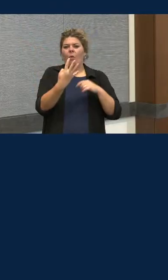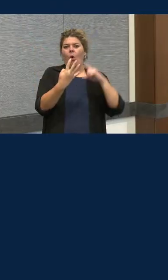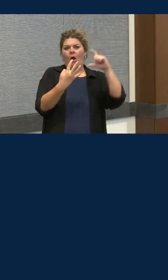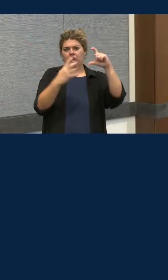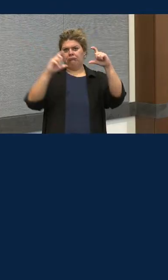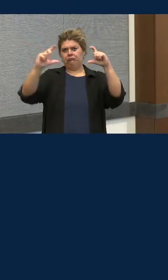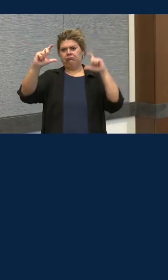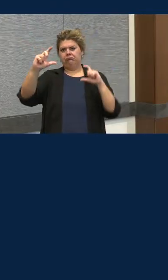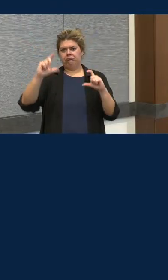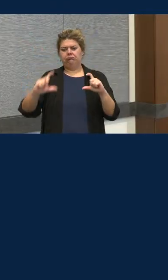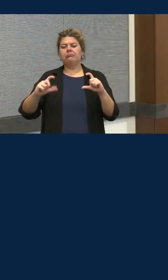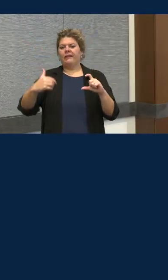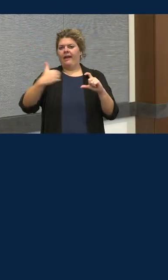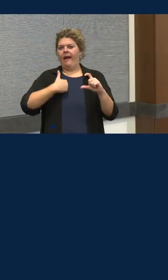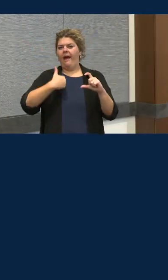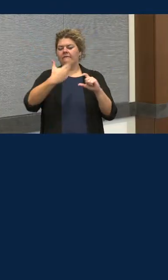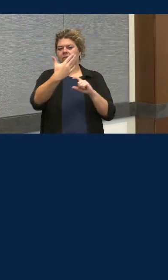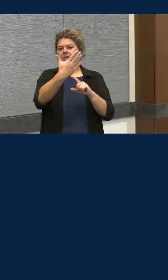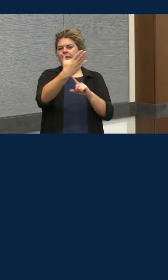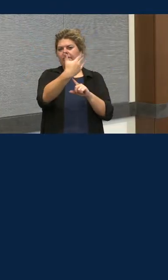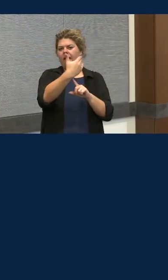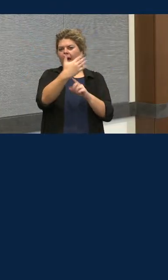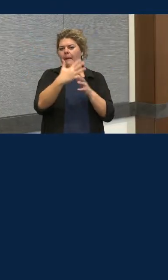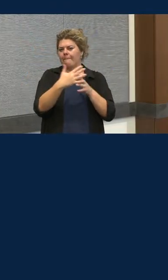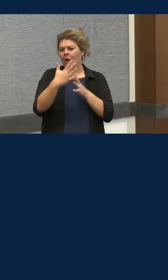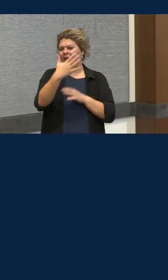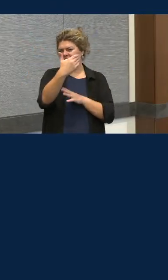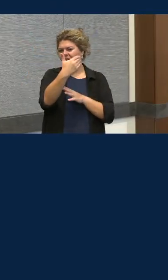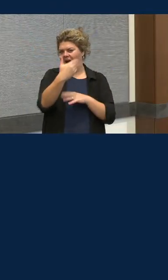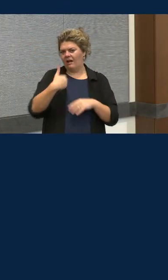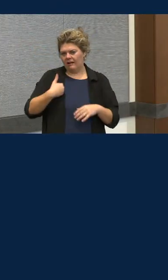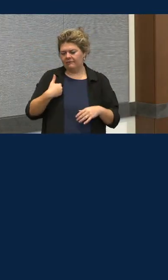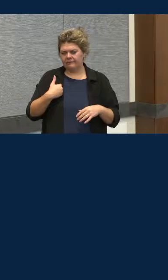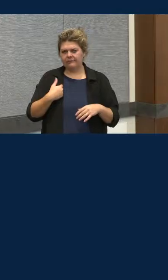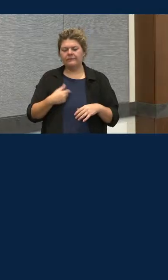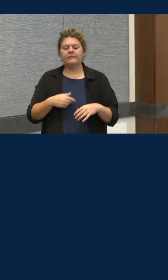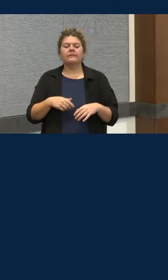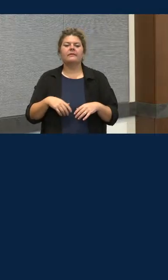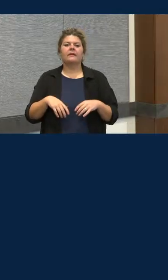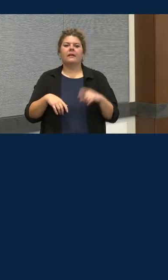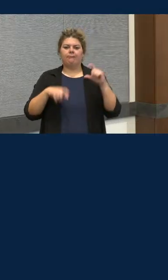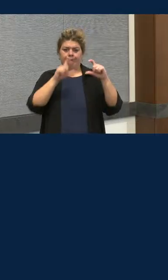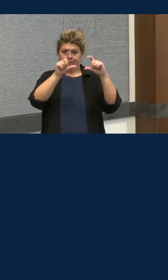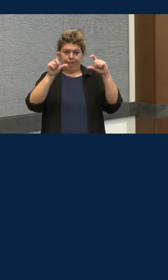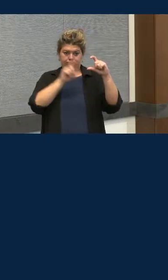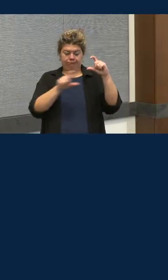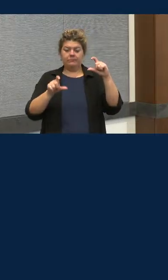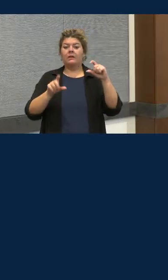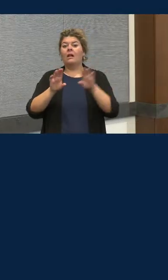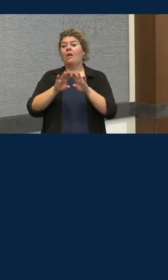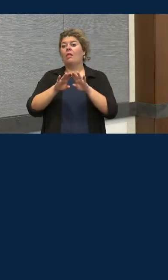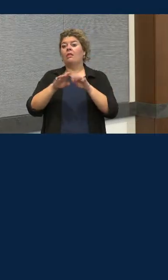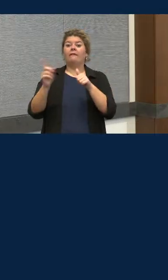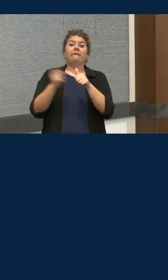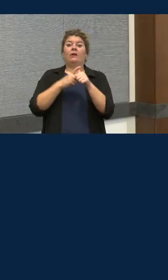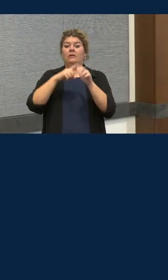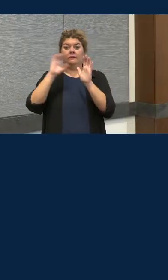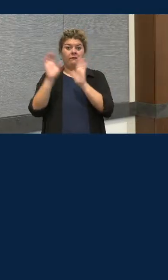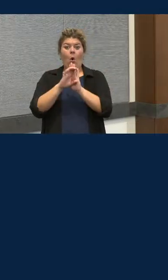features the American flag. And